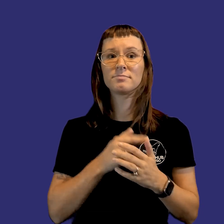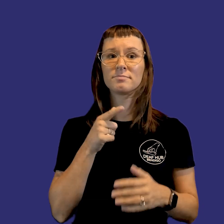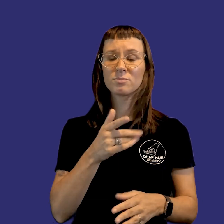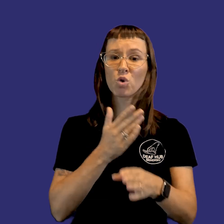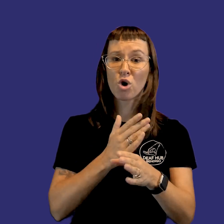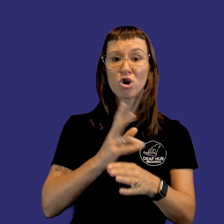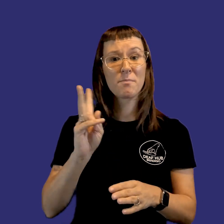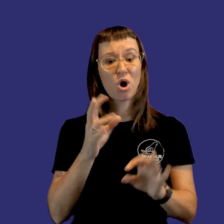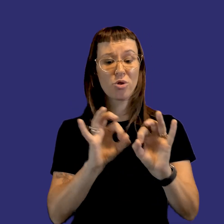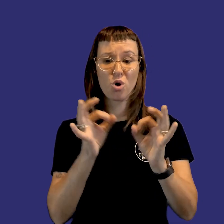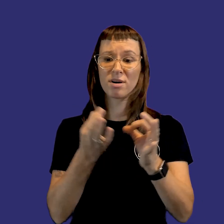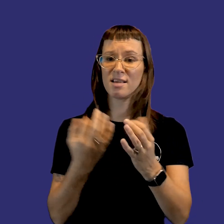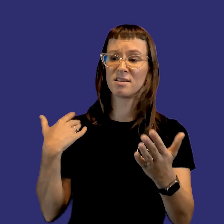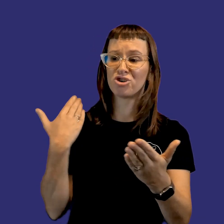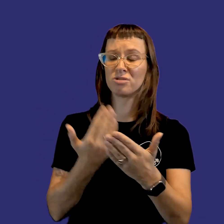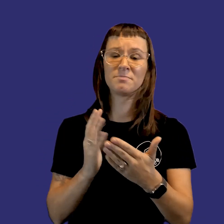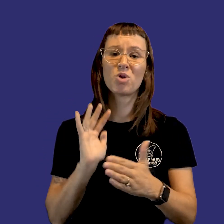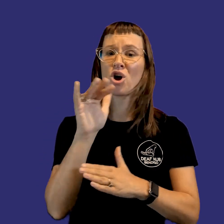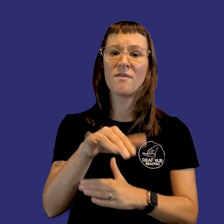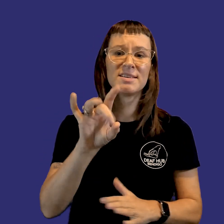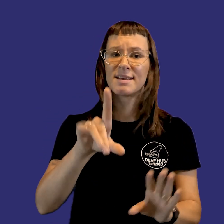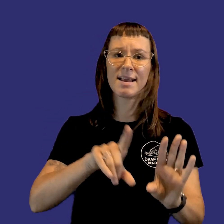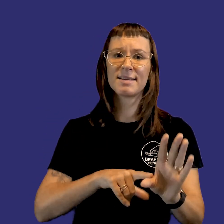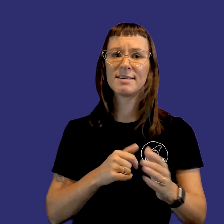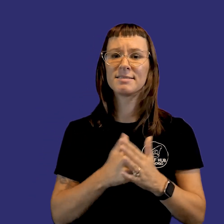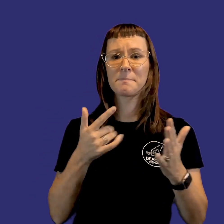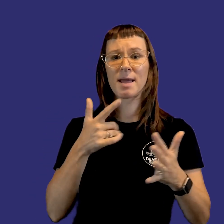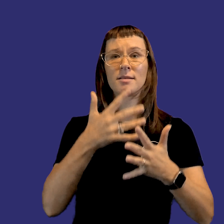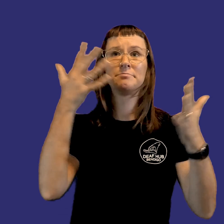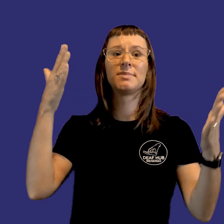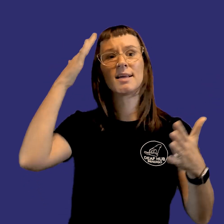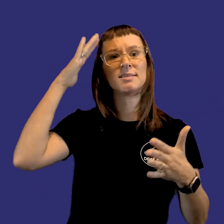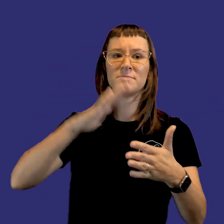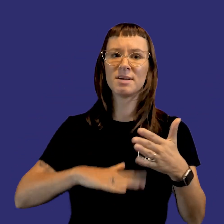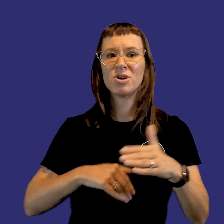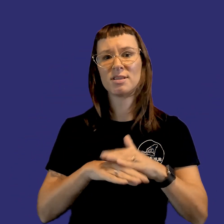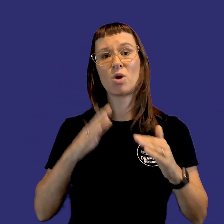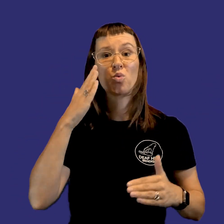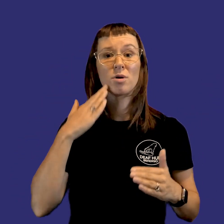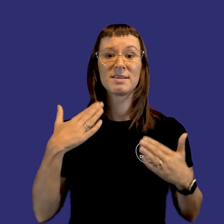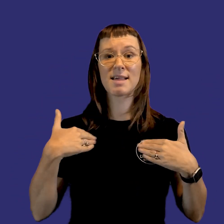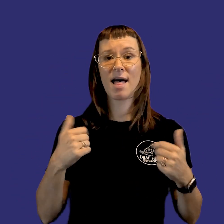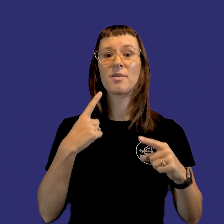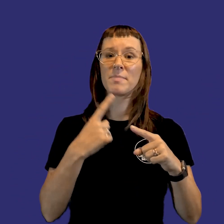Elise has worked at both organizations for over 10 years, so many years of experience in women's health and cancer screening.